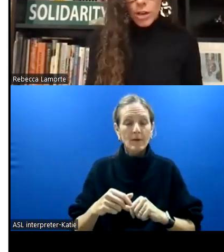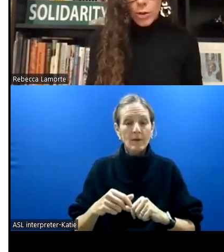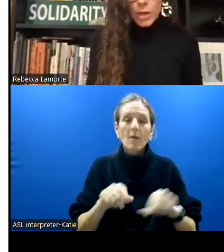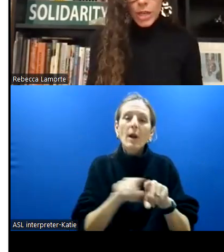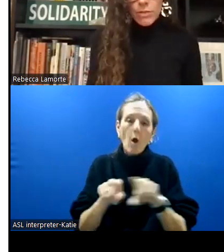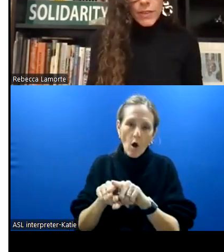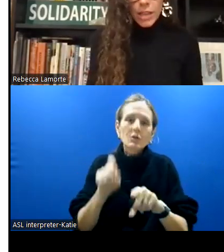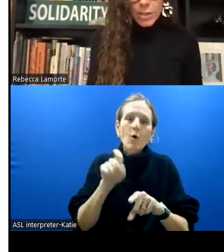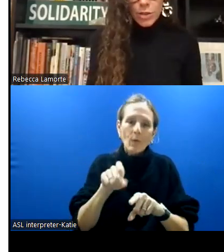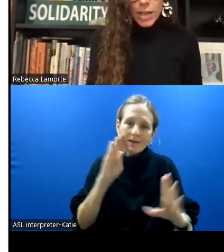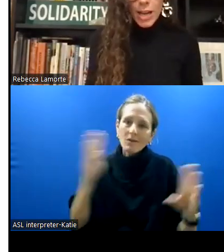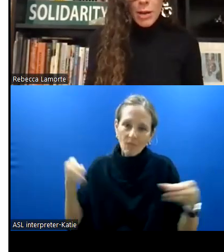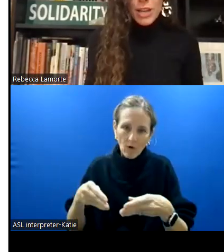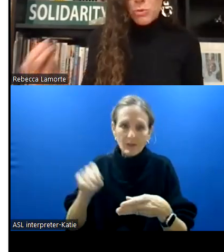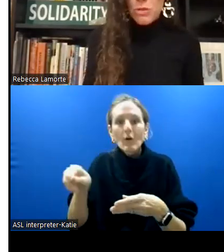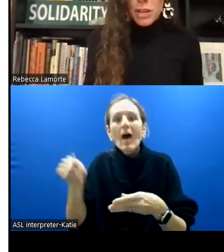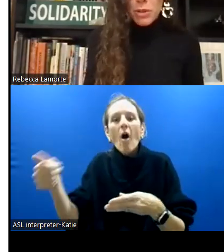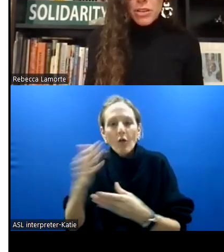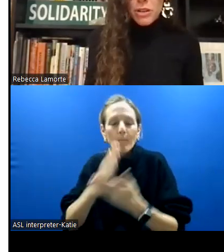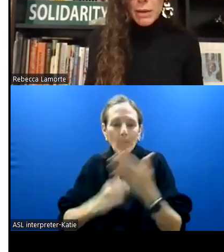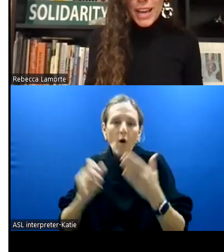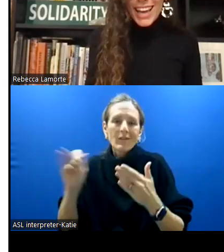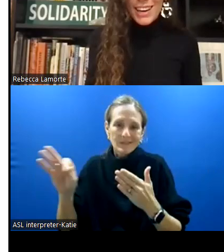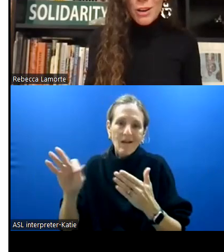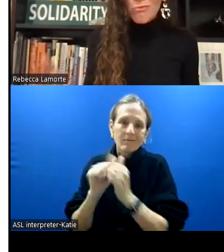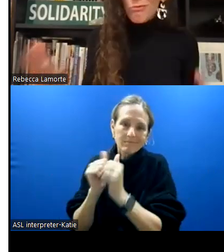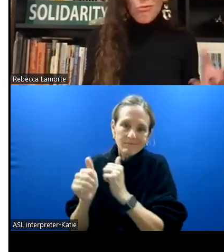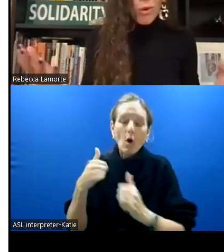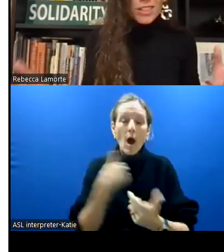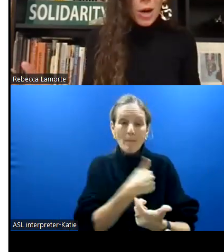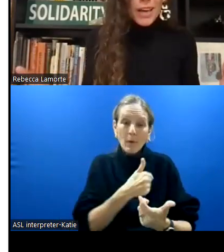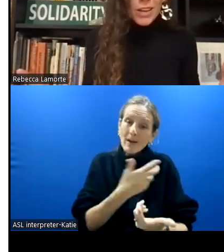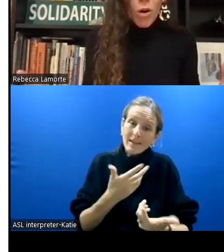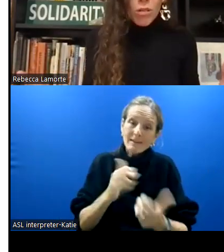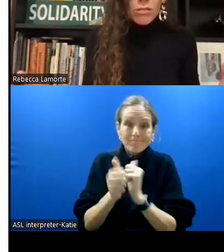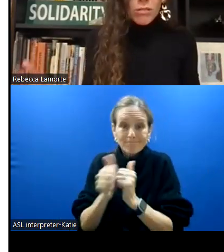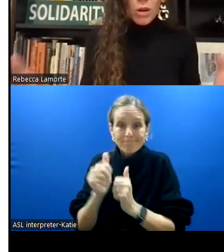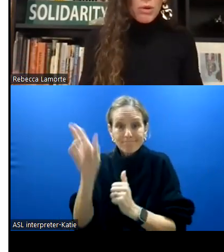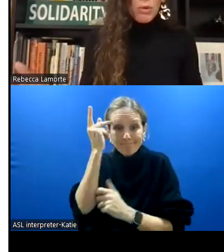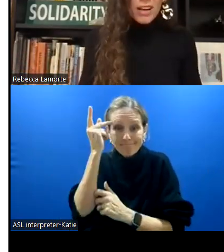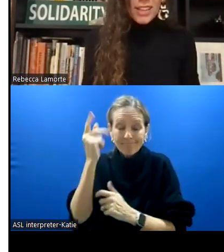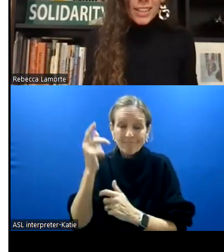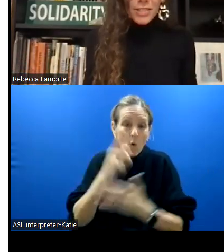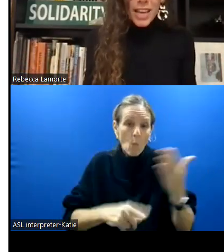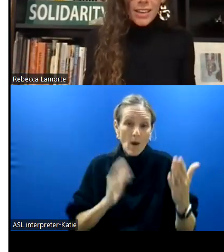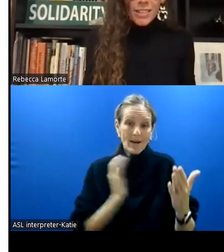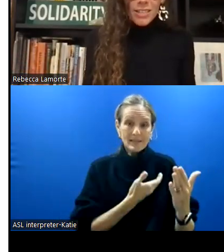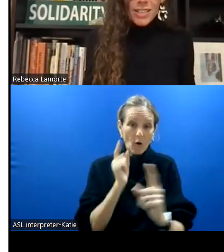on other pieces of the electorate. Because when we run a political campaign, what's our main goal? What do we want at the end of the day?